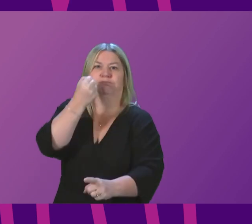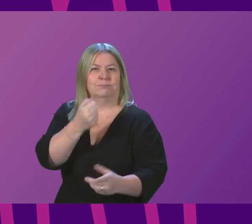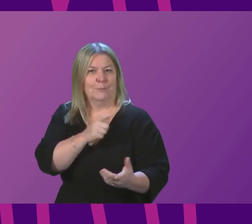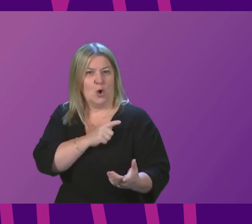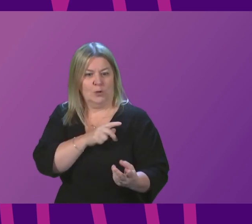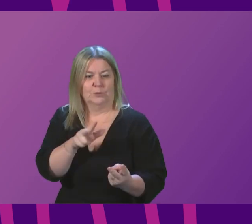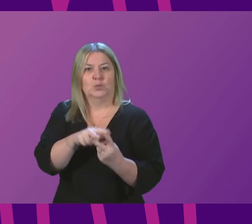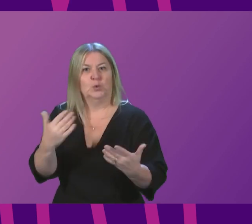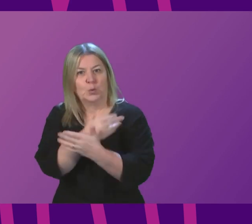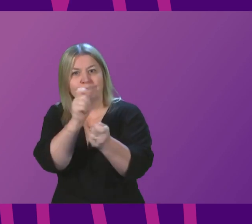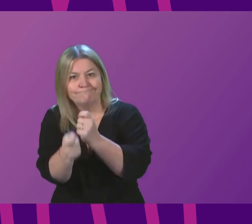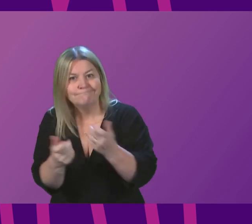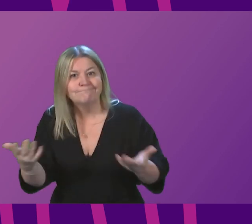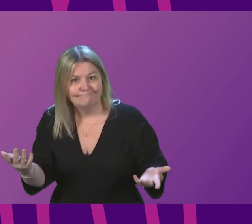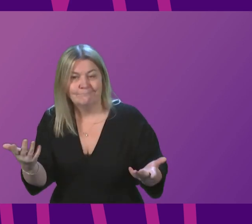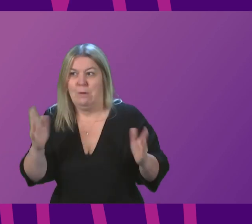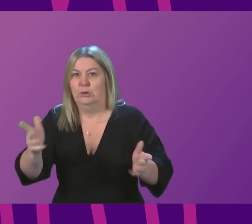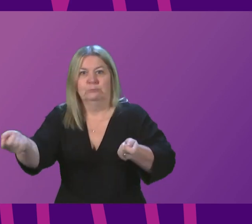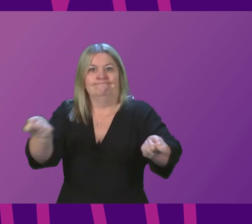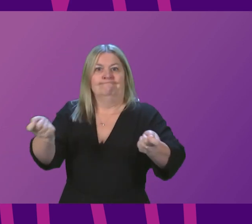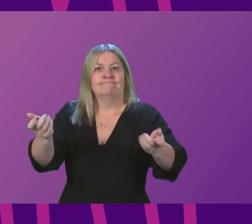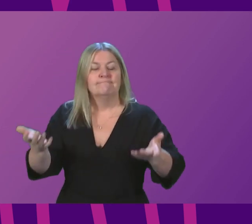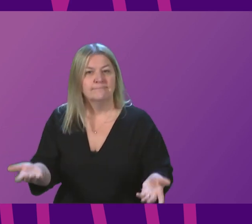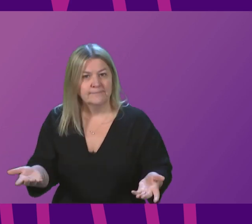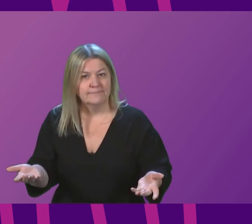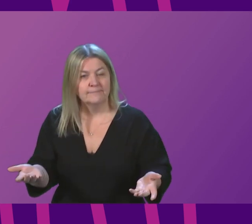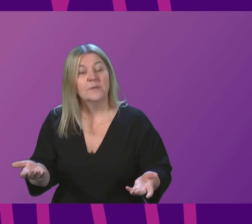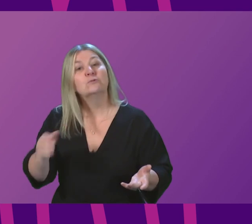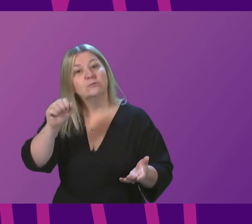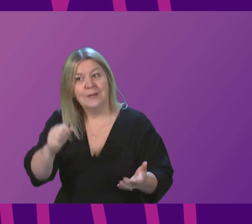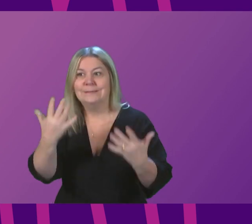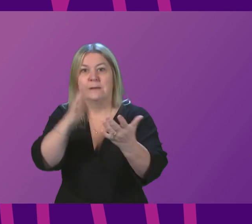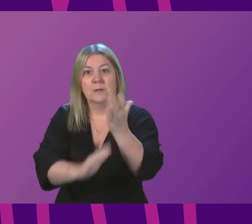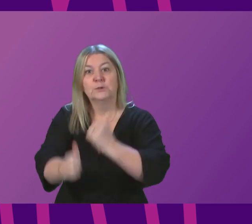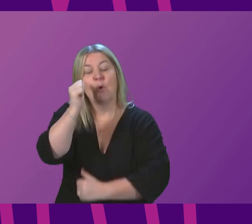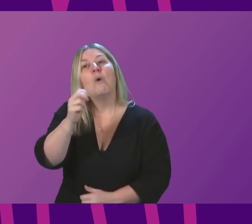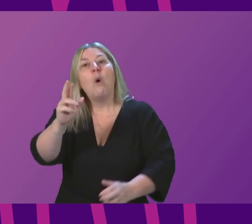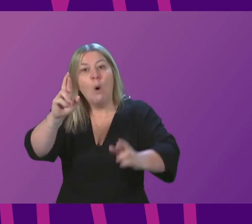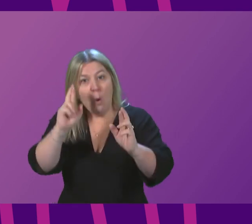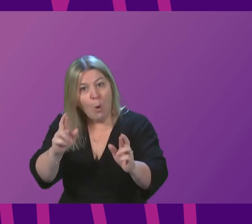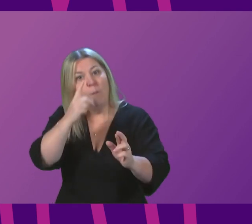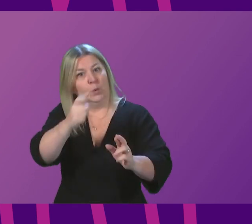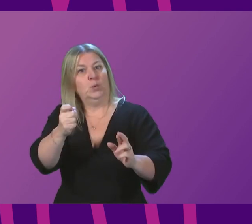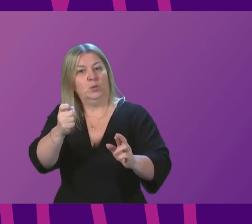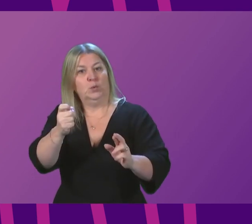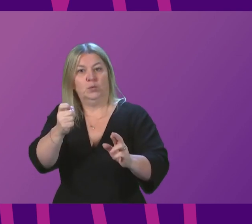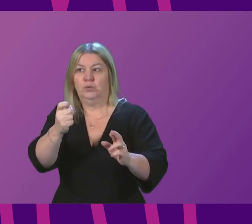I accept that that means that what we had hoped would be the case— It was after delta. Anas Sarwar says that it was after delta.